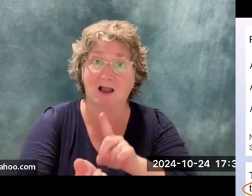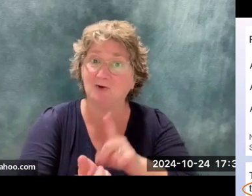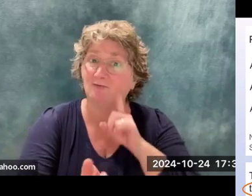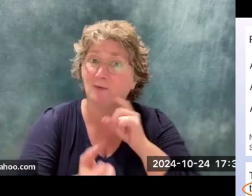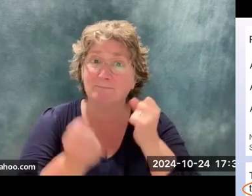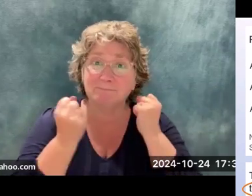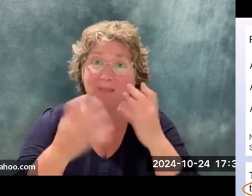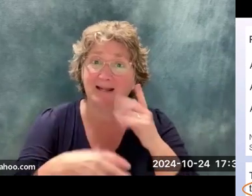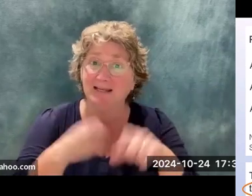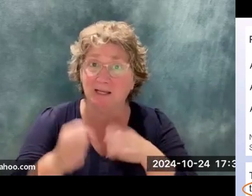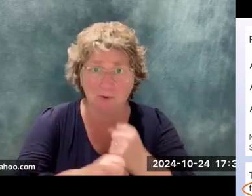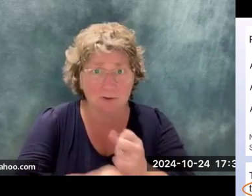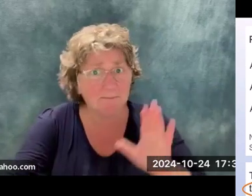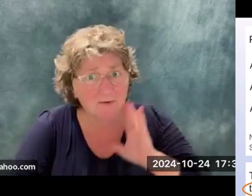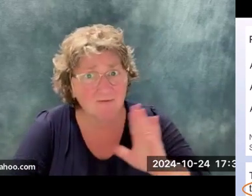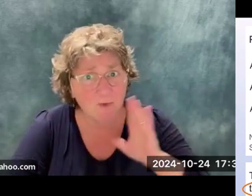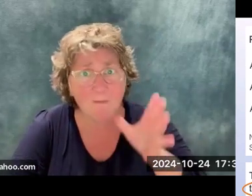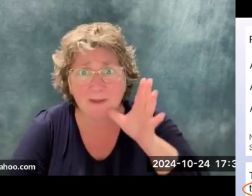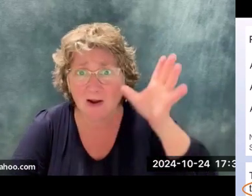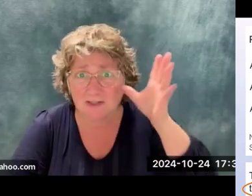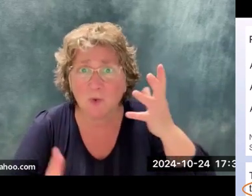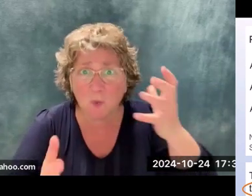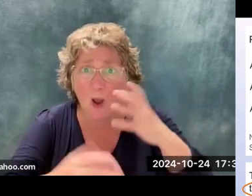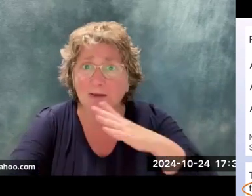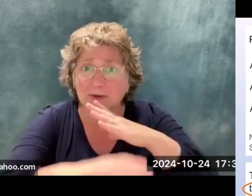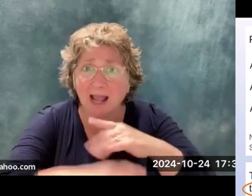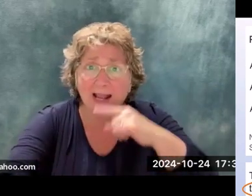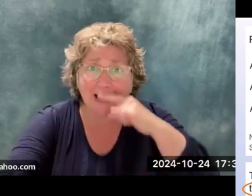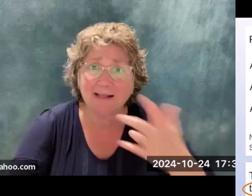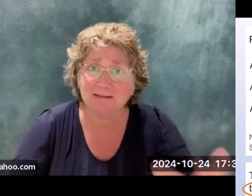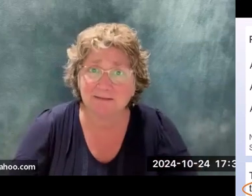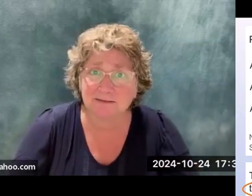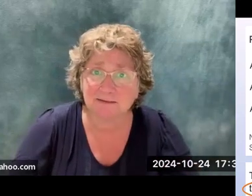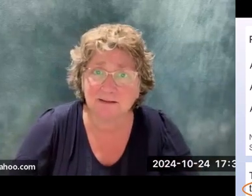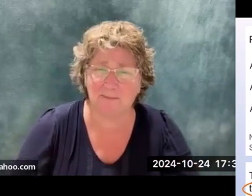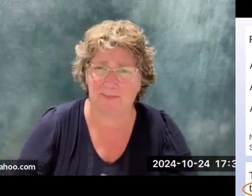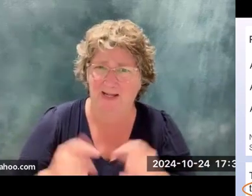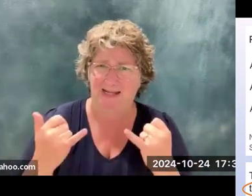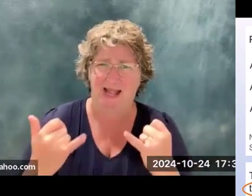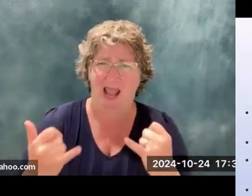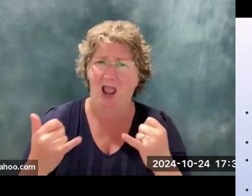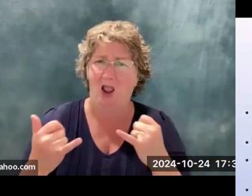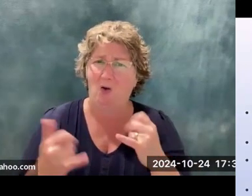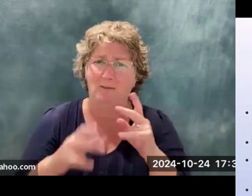They wanted to give them the vaccines that would protect them. And for some reason, people are afraid of COVID.